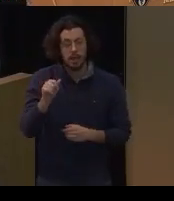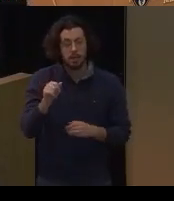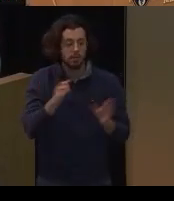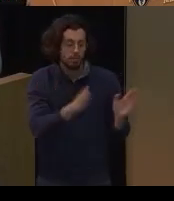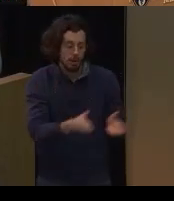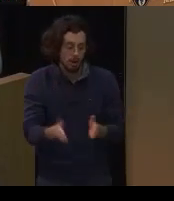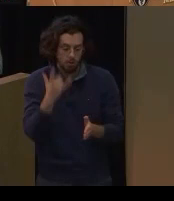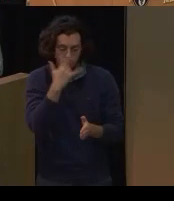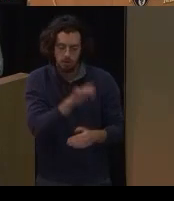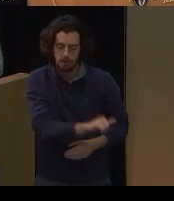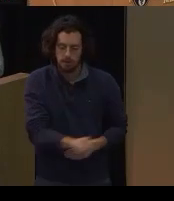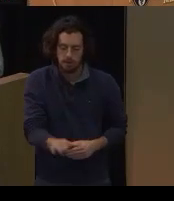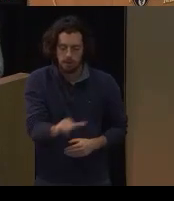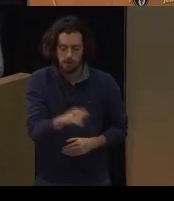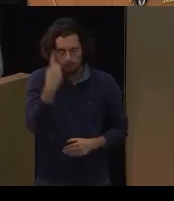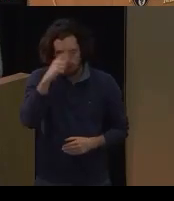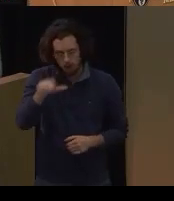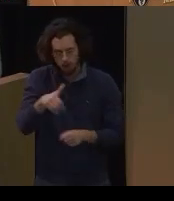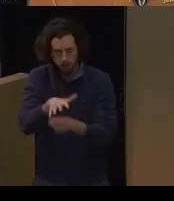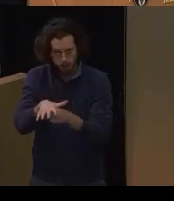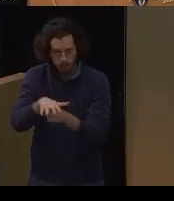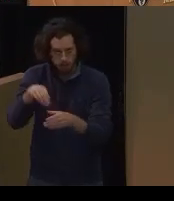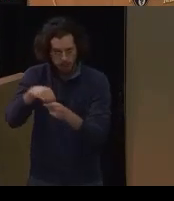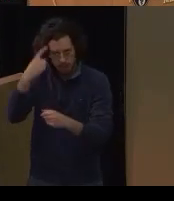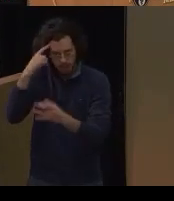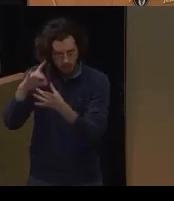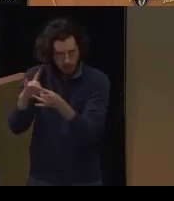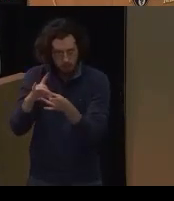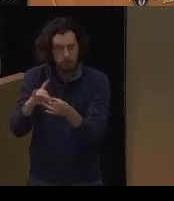other regions in the theory of my network where again these regions were showing greater neural